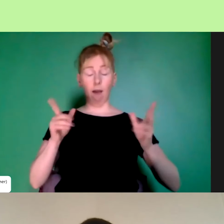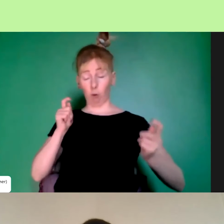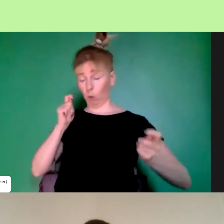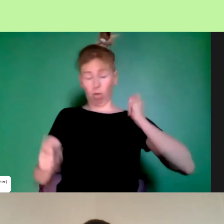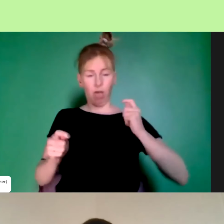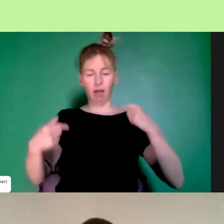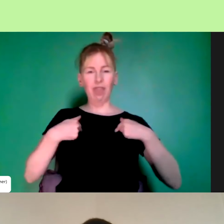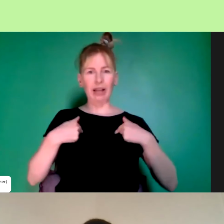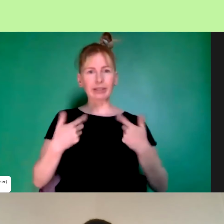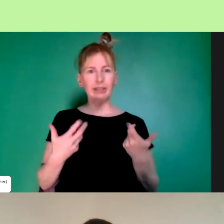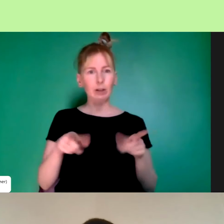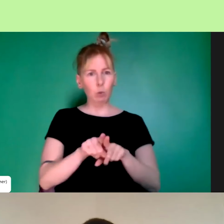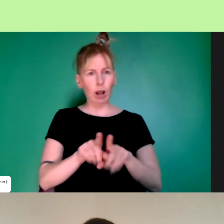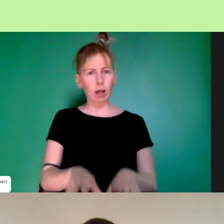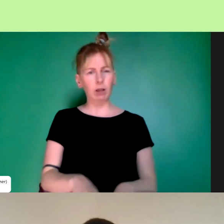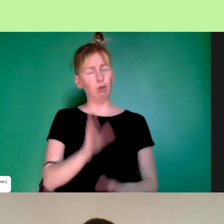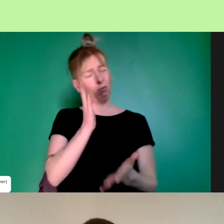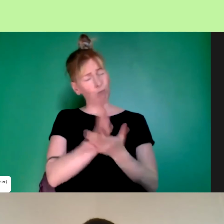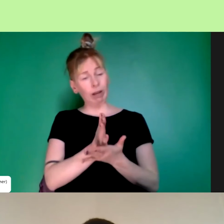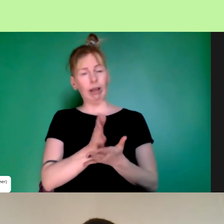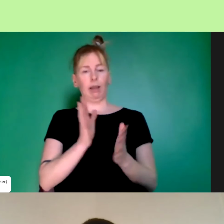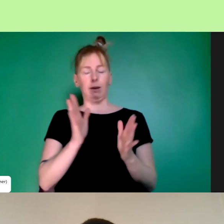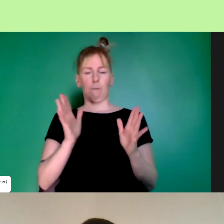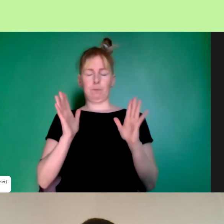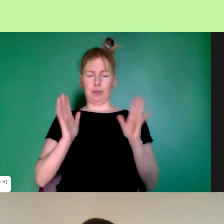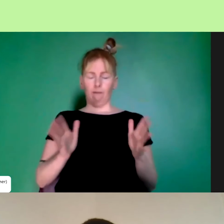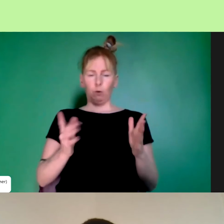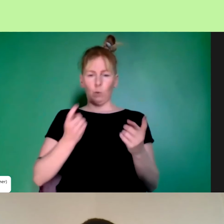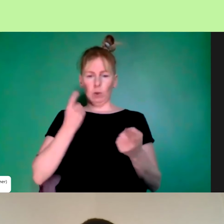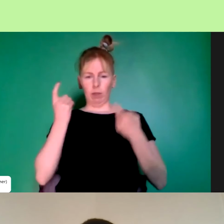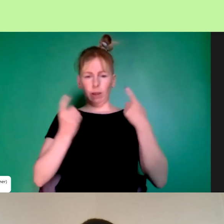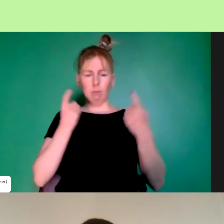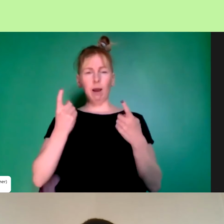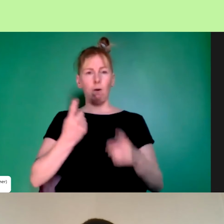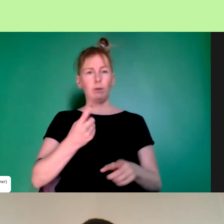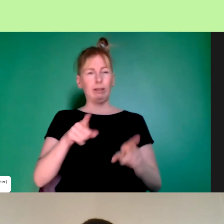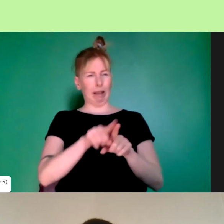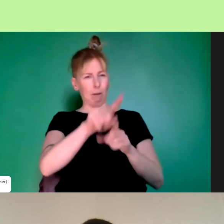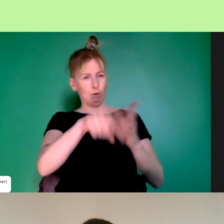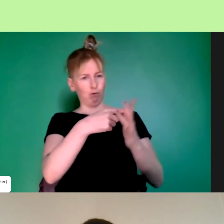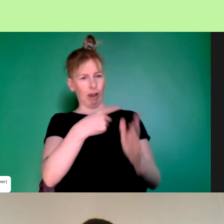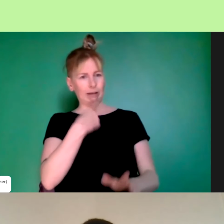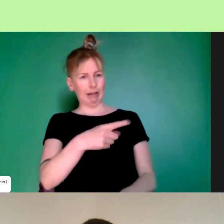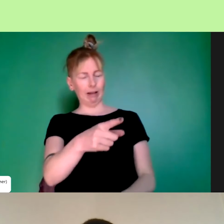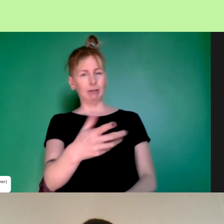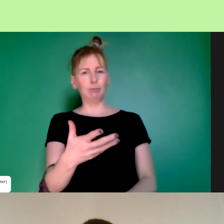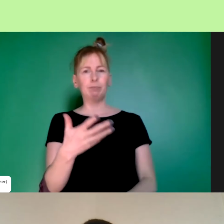moment like, reconciling with the as Jack was saying this, like, you know, we are born